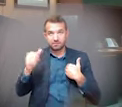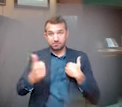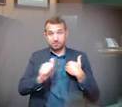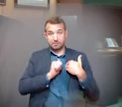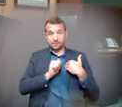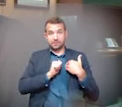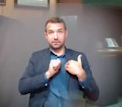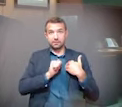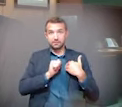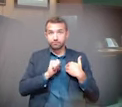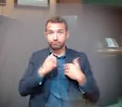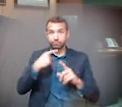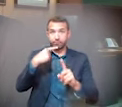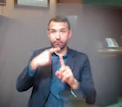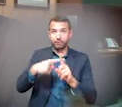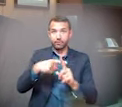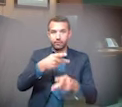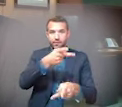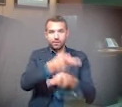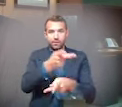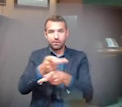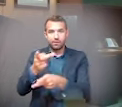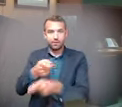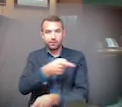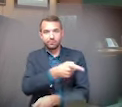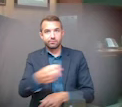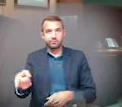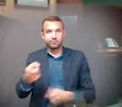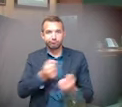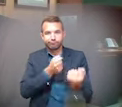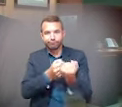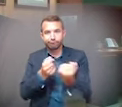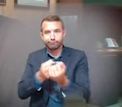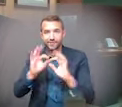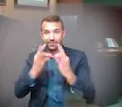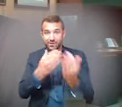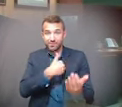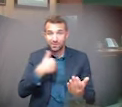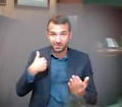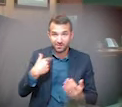then I have also been caring for or supporting members of my family.